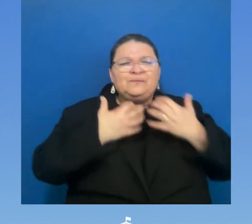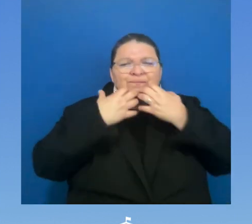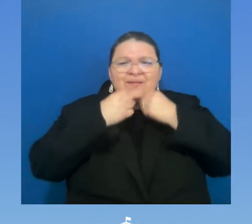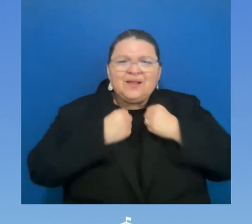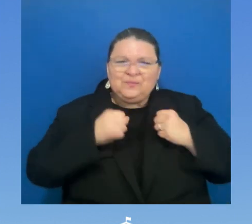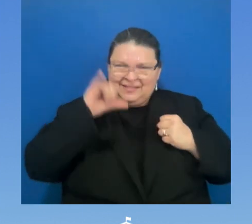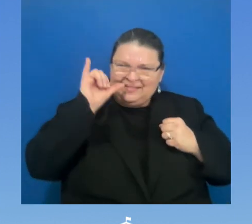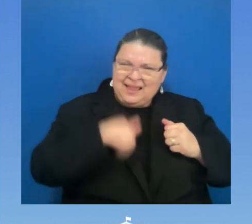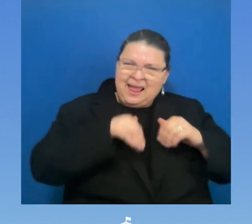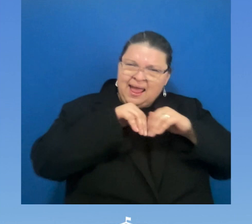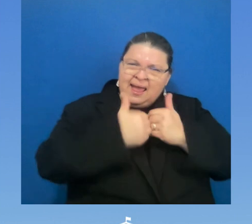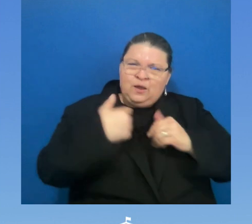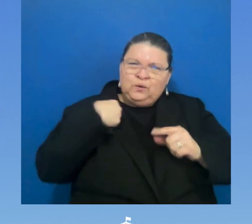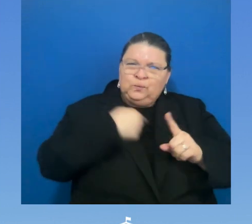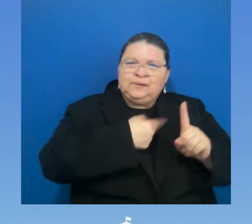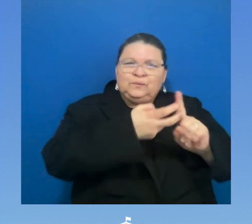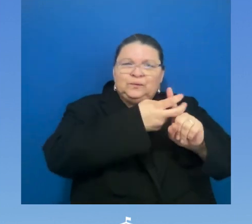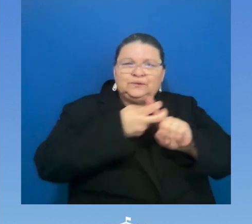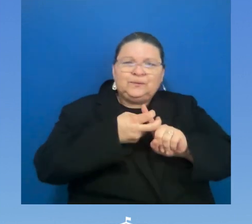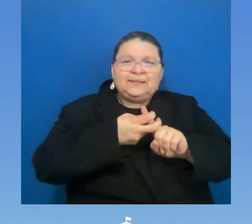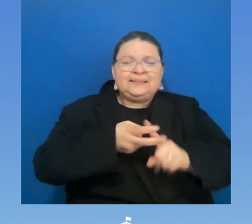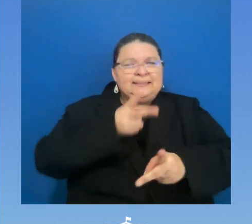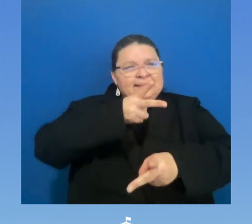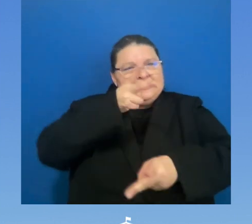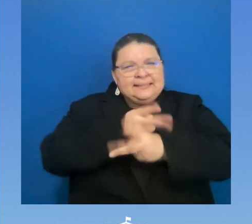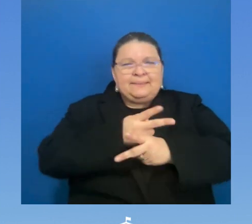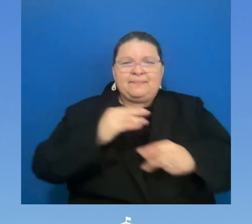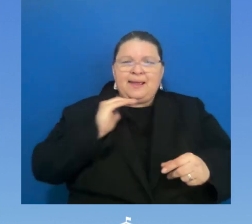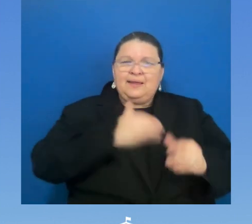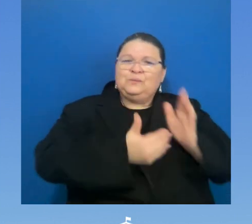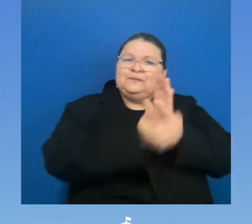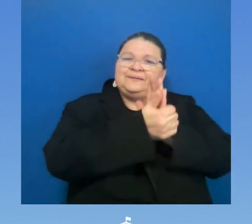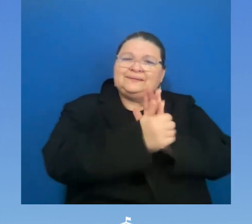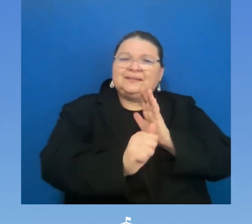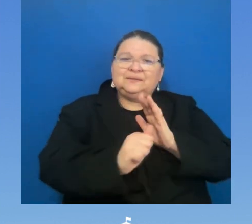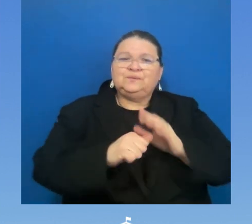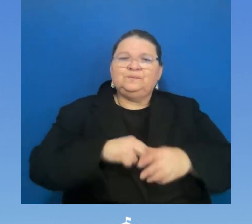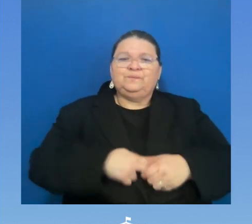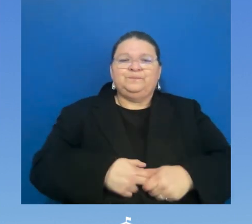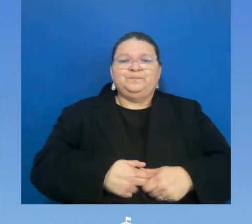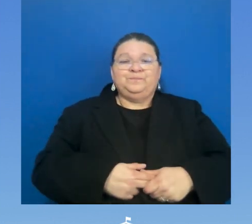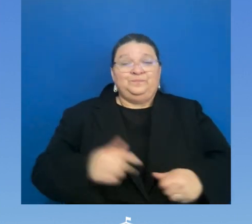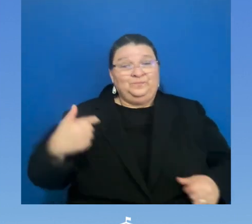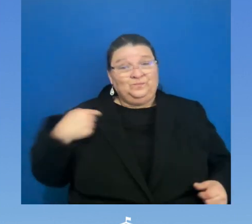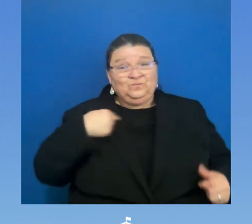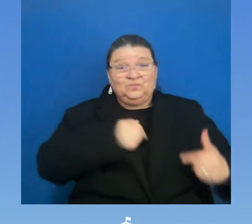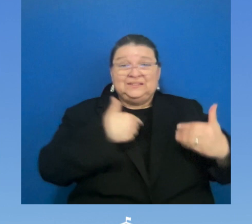and we have one of the most diverse workforces out there. We have hourly workers in our stores,